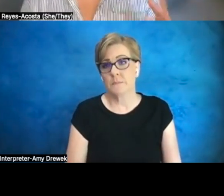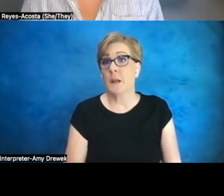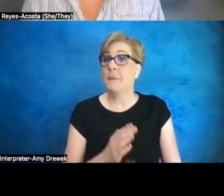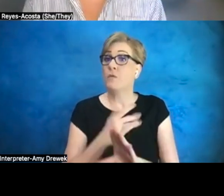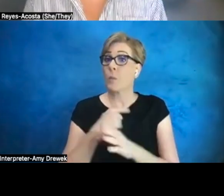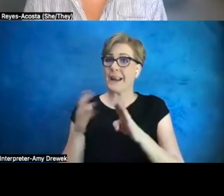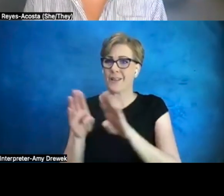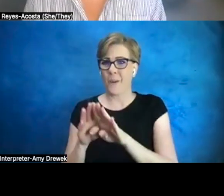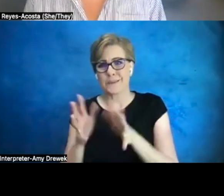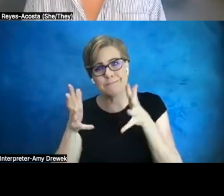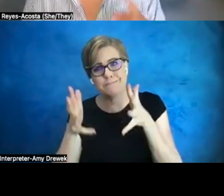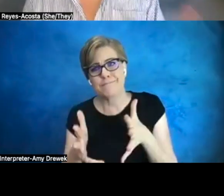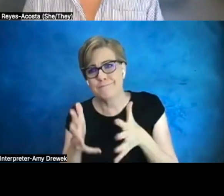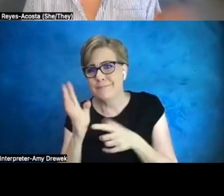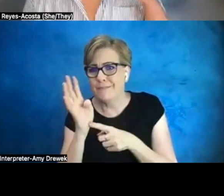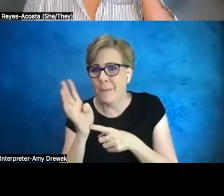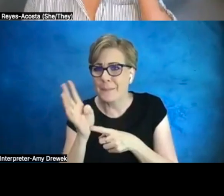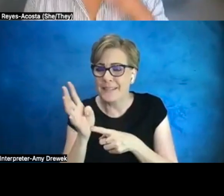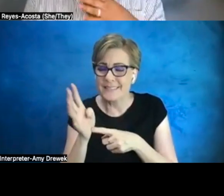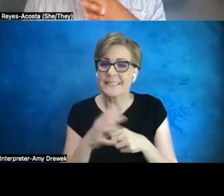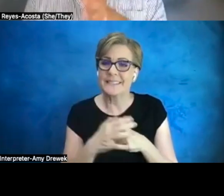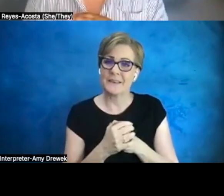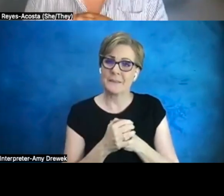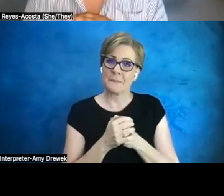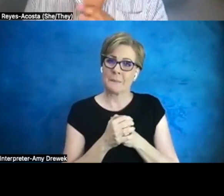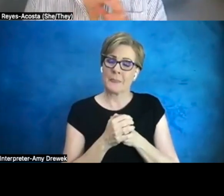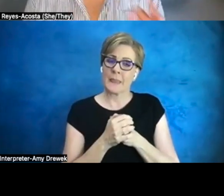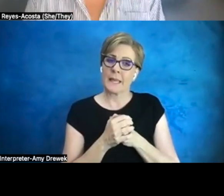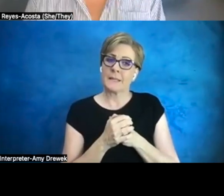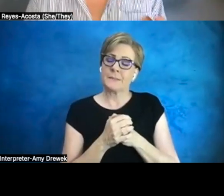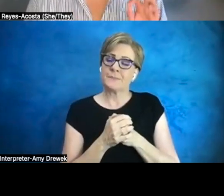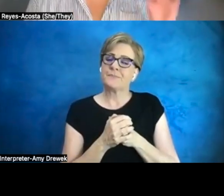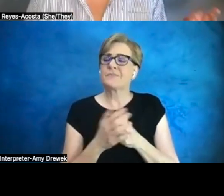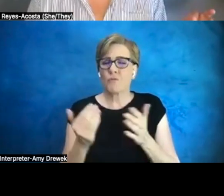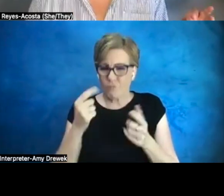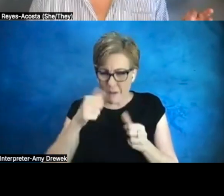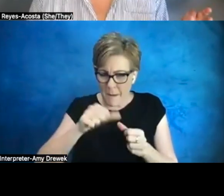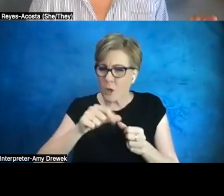know we only have a few minutes, and again, we can talk one on one about anything we talked through